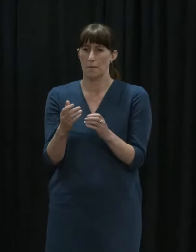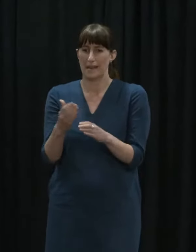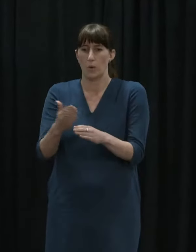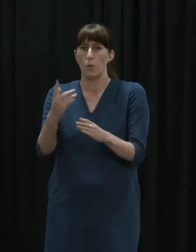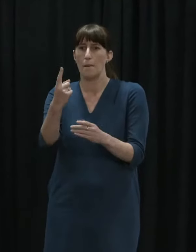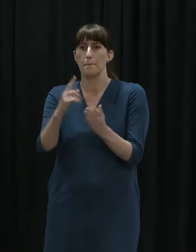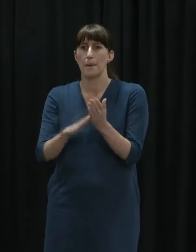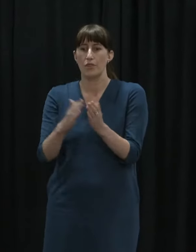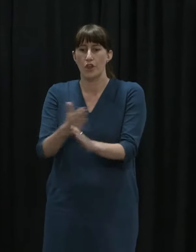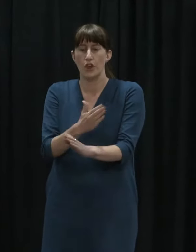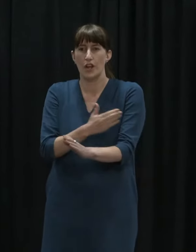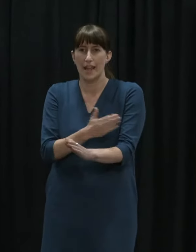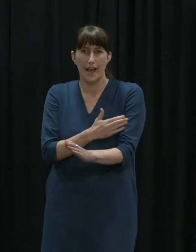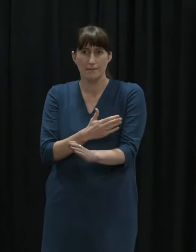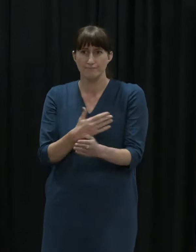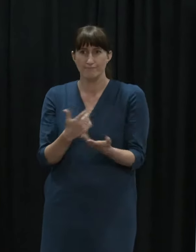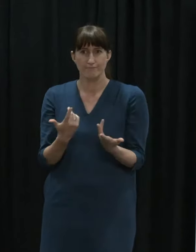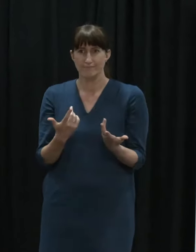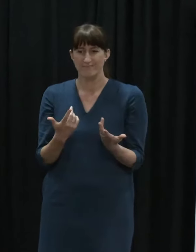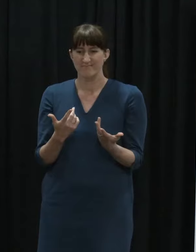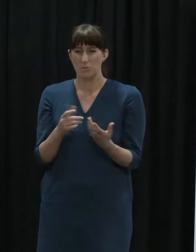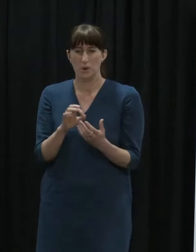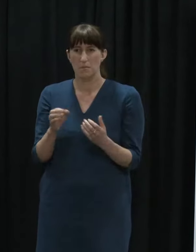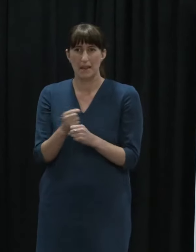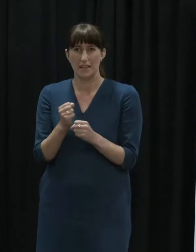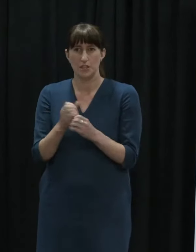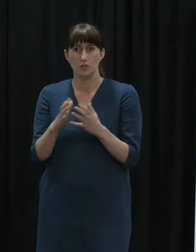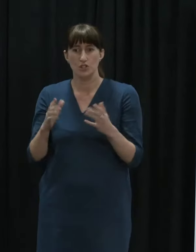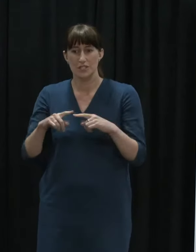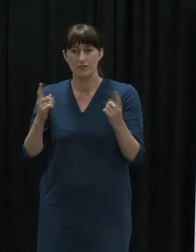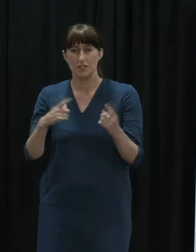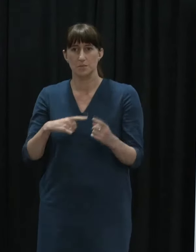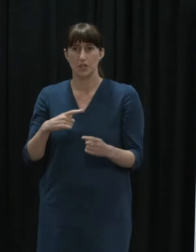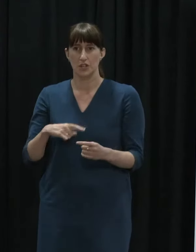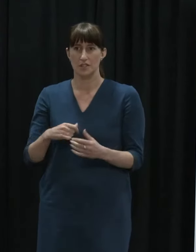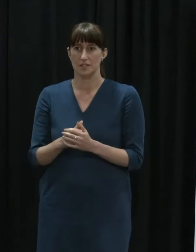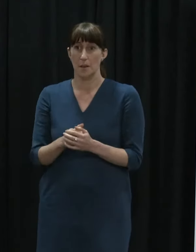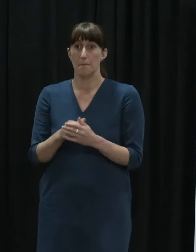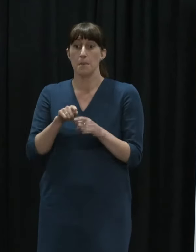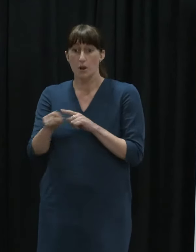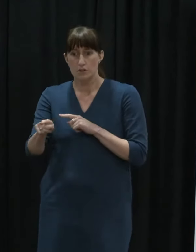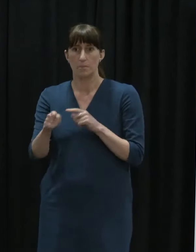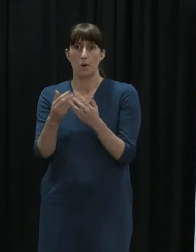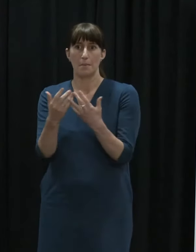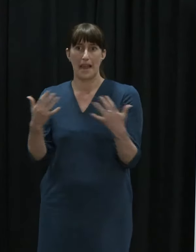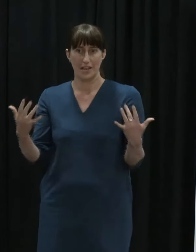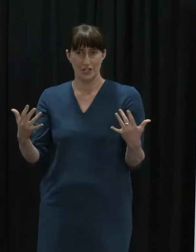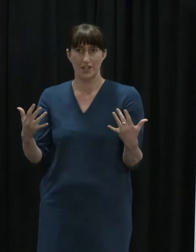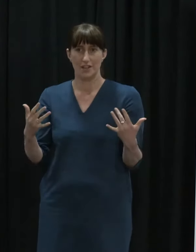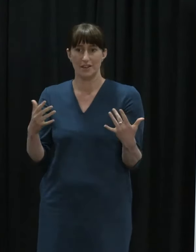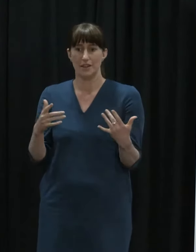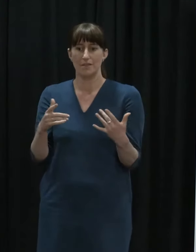Even if you were to move by a month you would still see the vast bulk every March April based on the sequencing of most